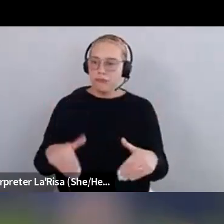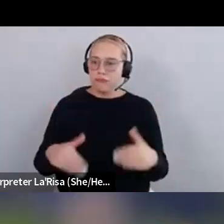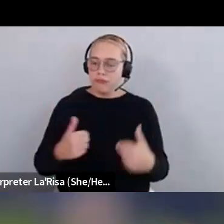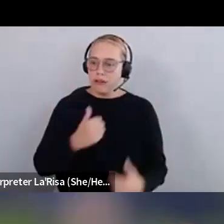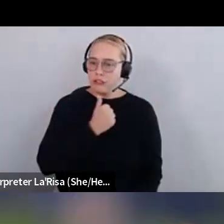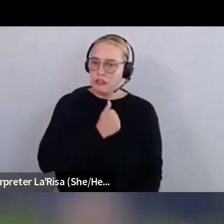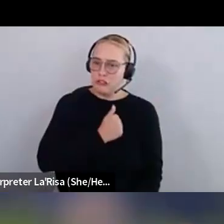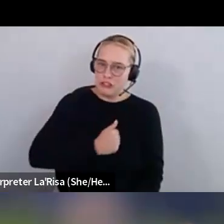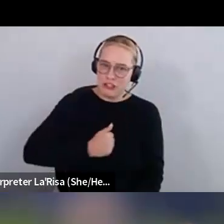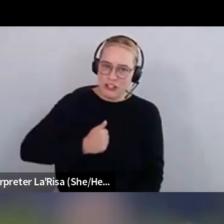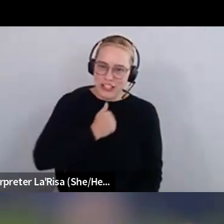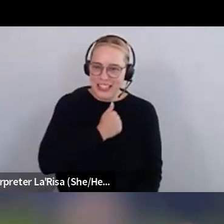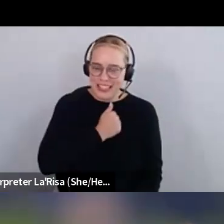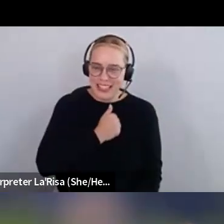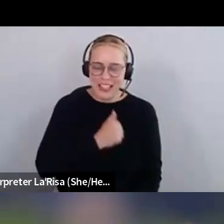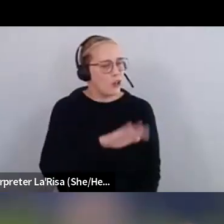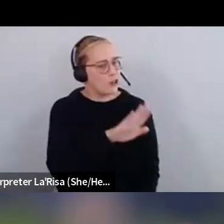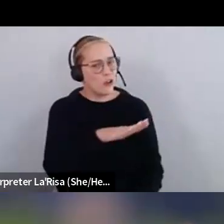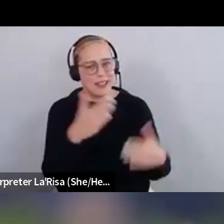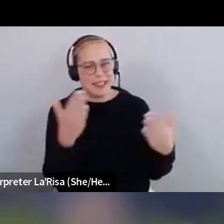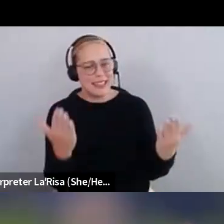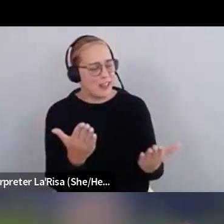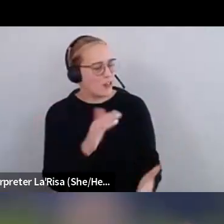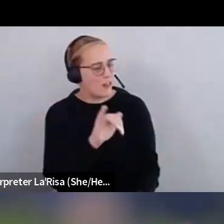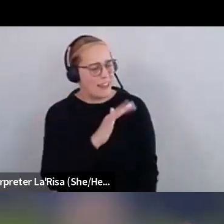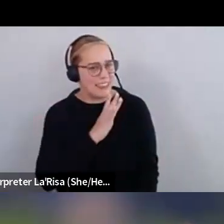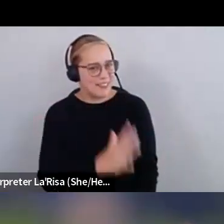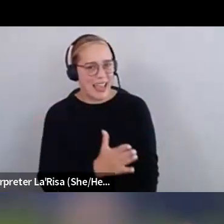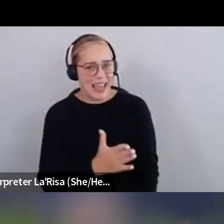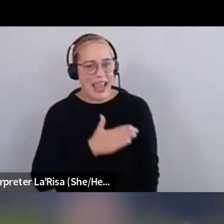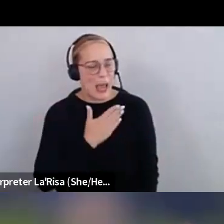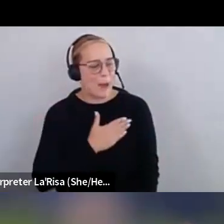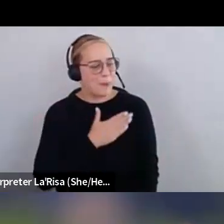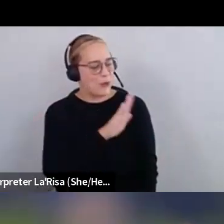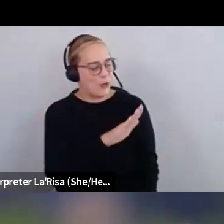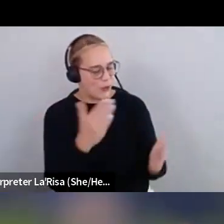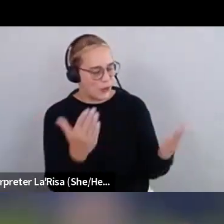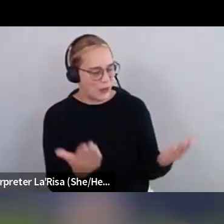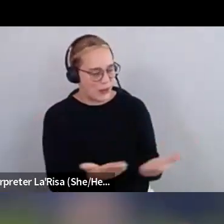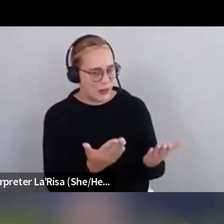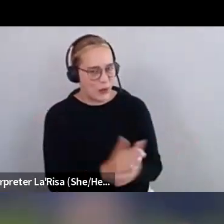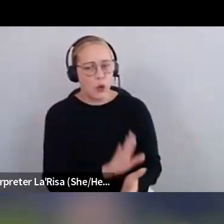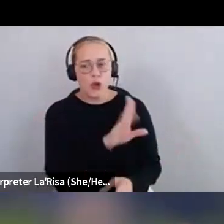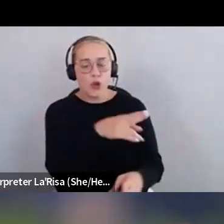: Can you all hear me? I don't know why my Zoom app is networking., but it was getting very aggravating. I do apologize.